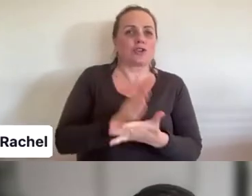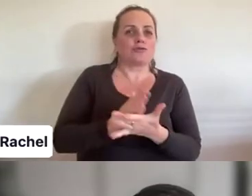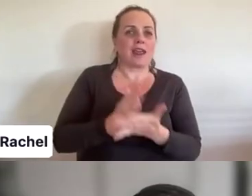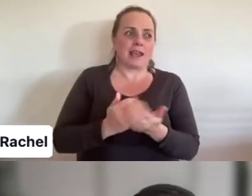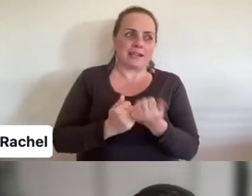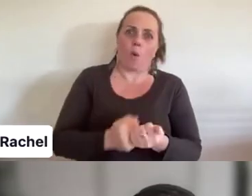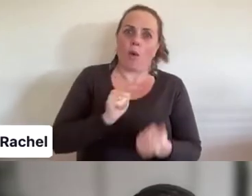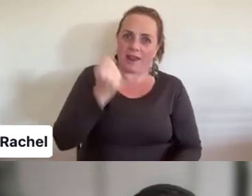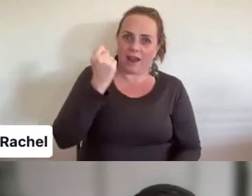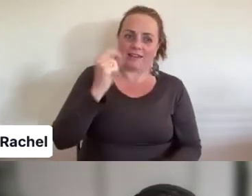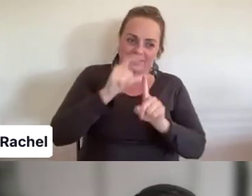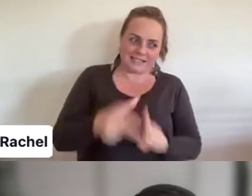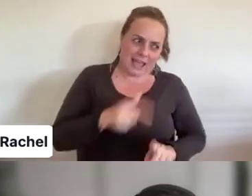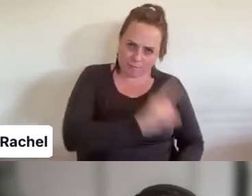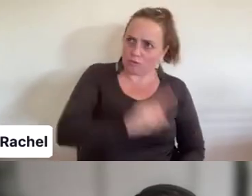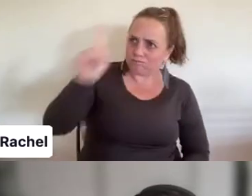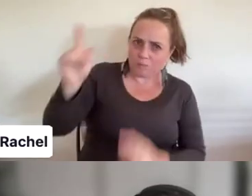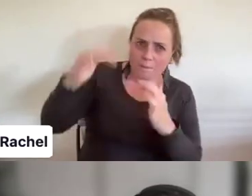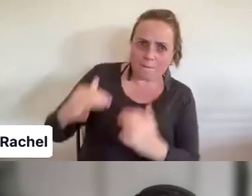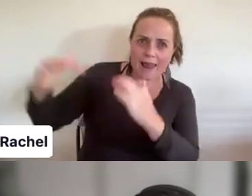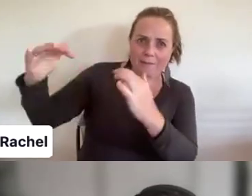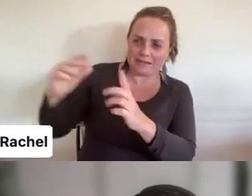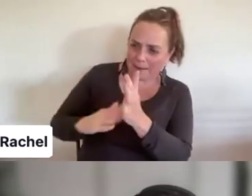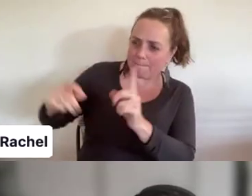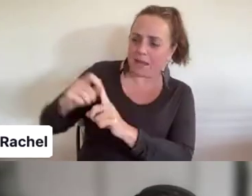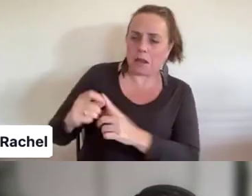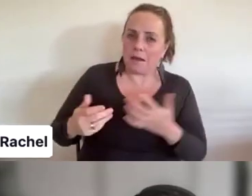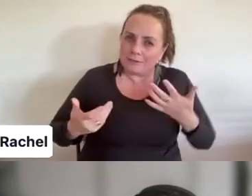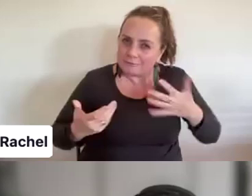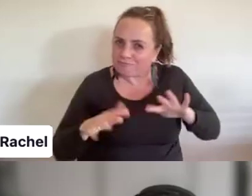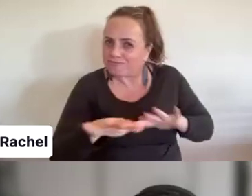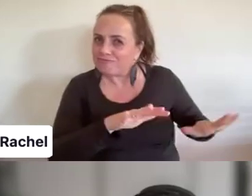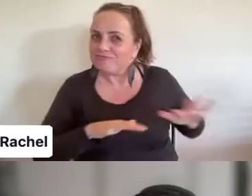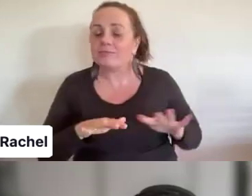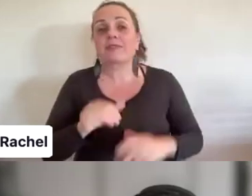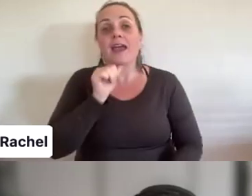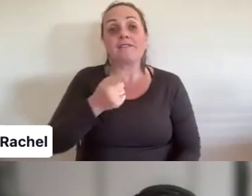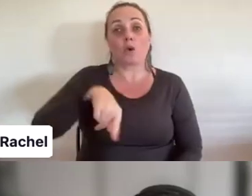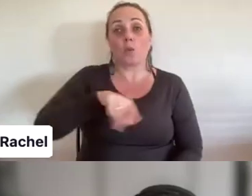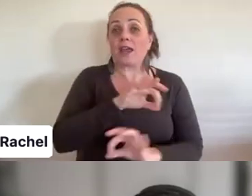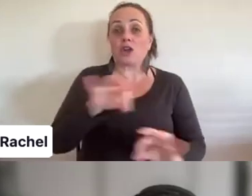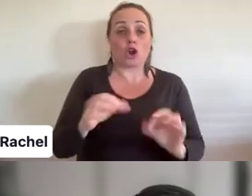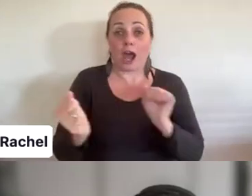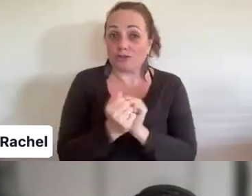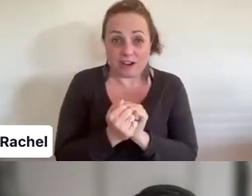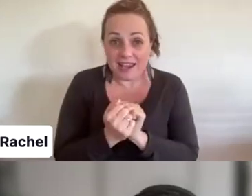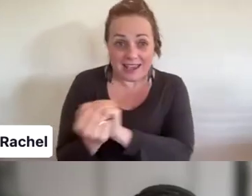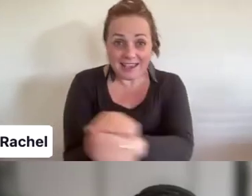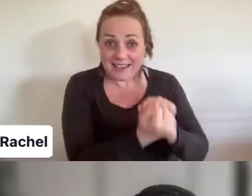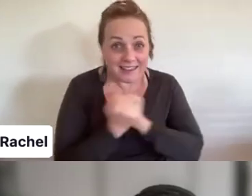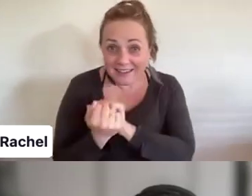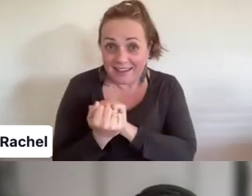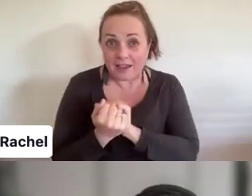idea. So I think if we don't come to an agreement on that idea, that we need to have disabled people